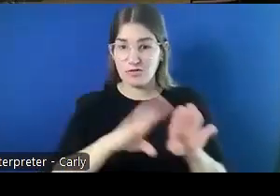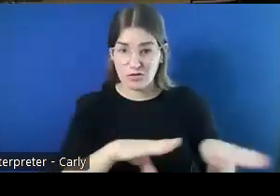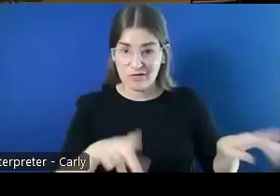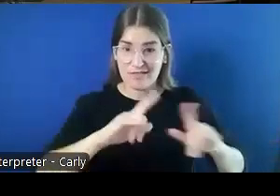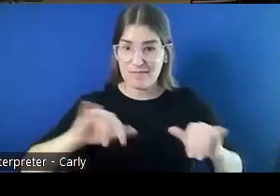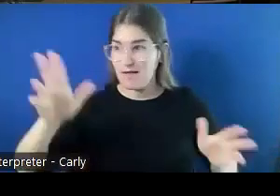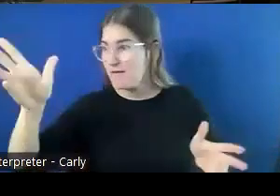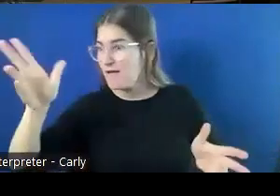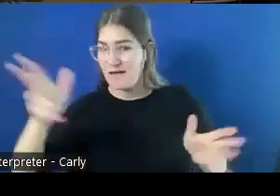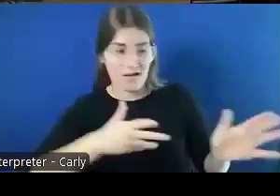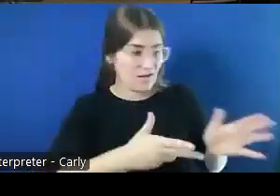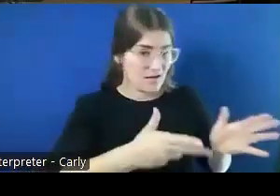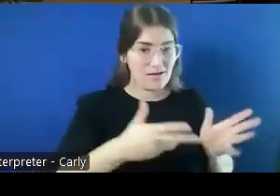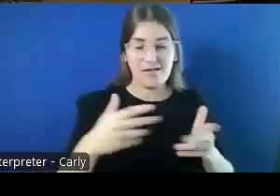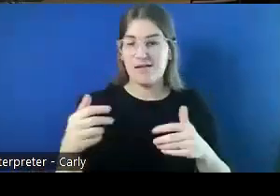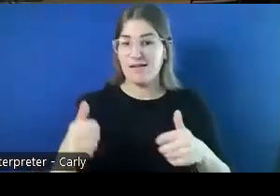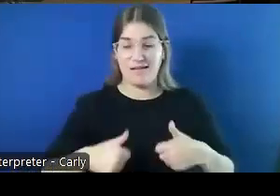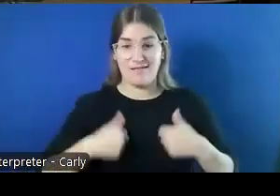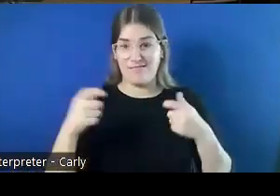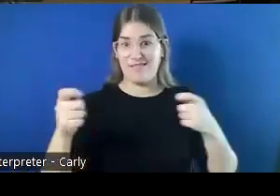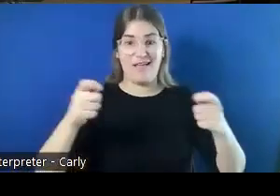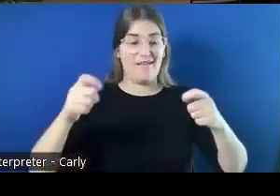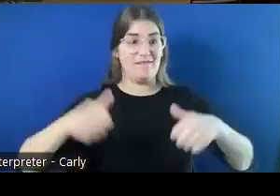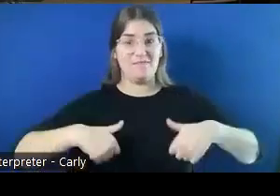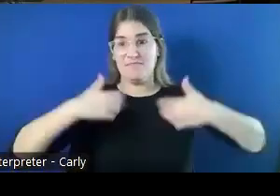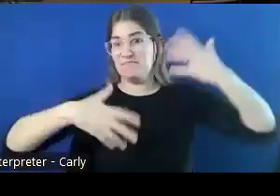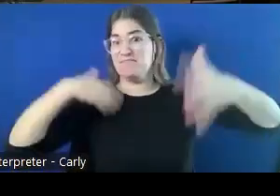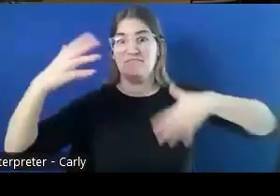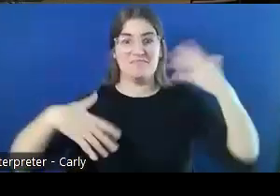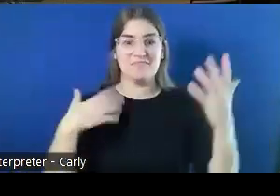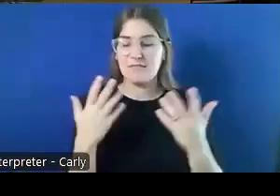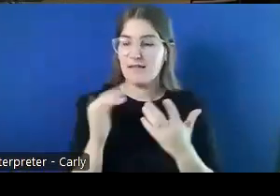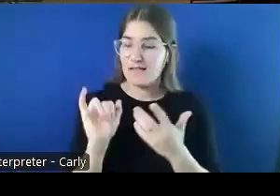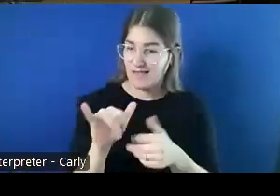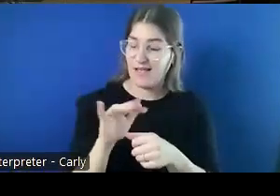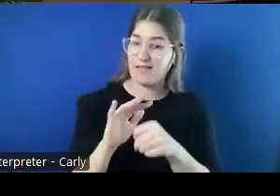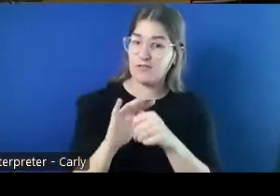life at a fast pace um so I think in those cases the distress can be really intense I did have a